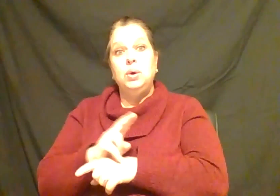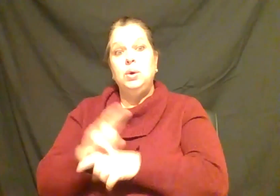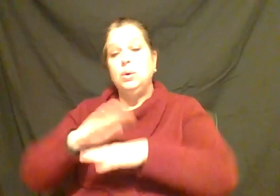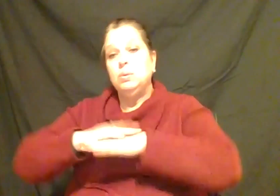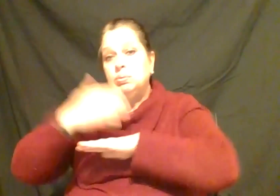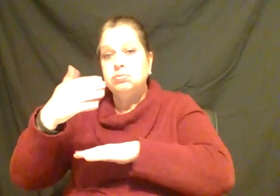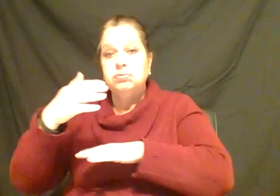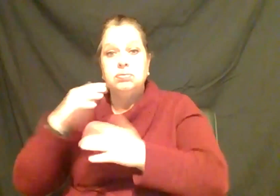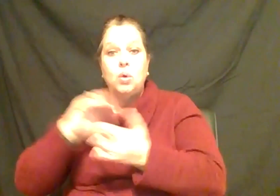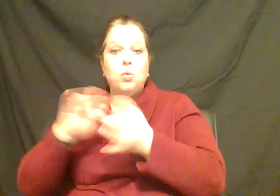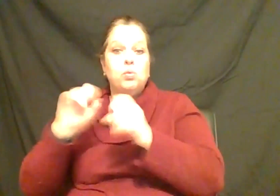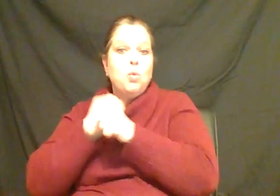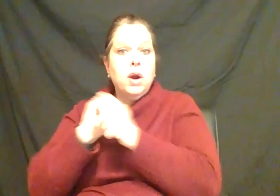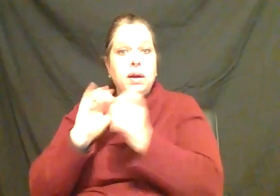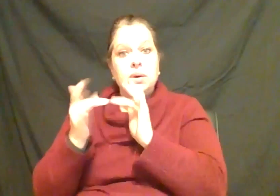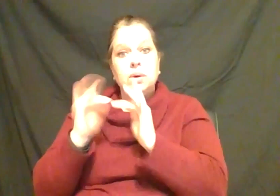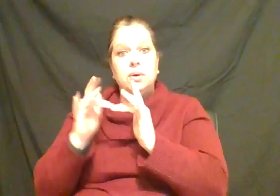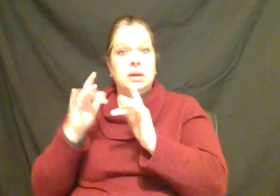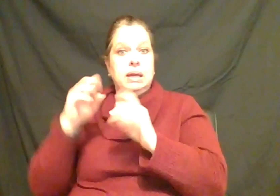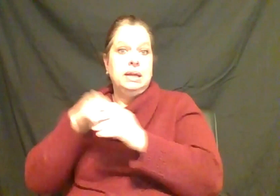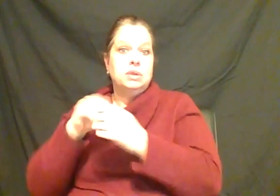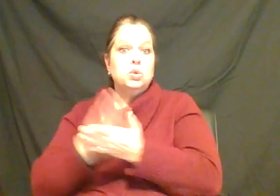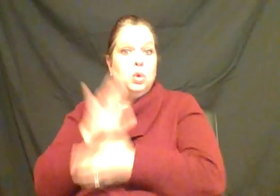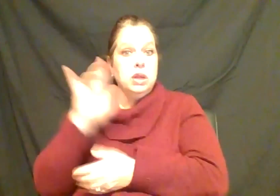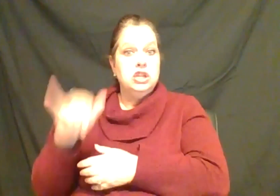and remaining in contact through schoology for students to still be supported so